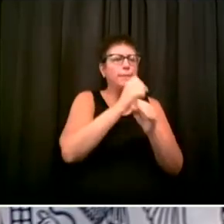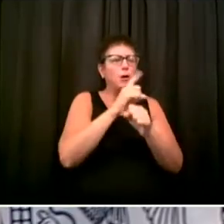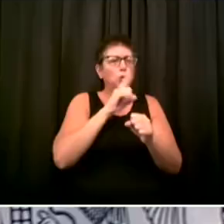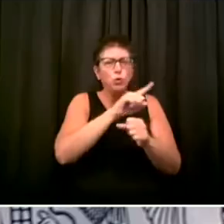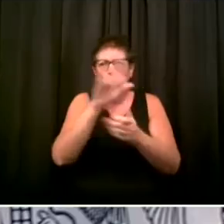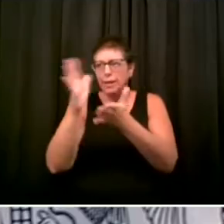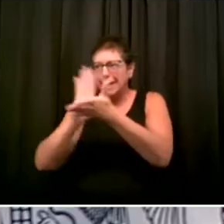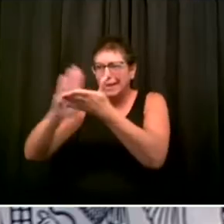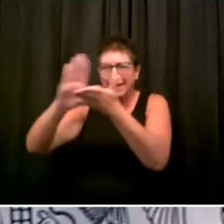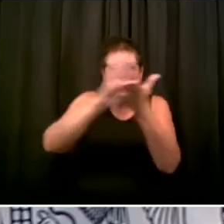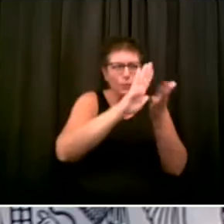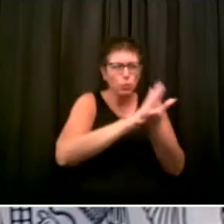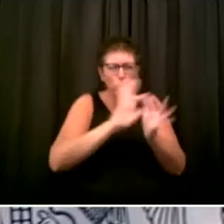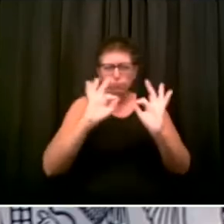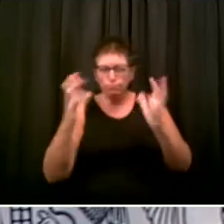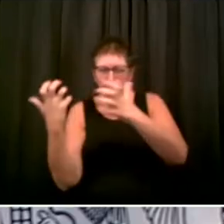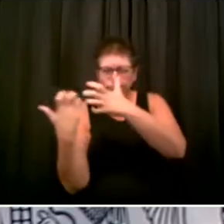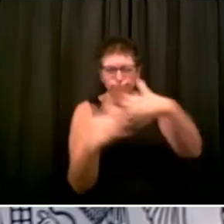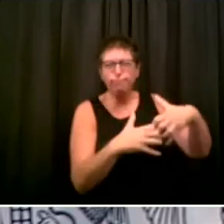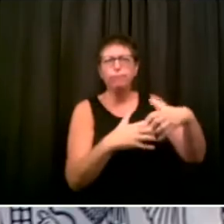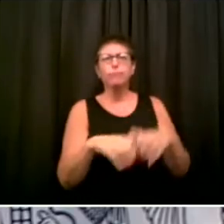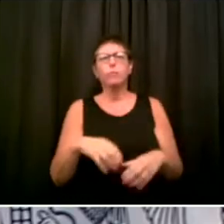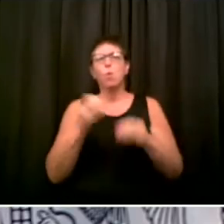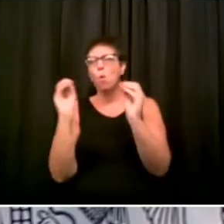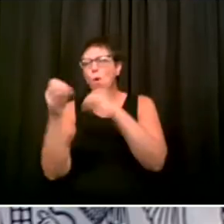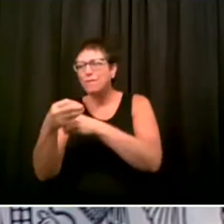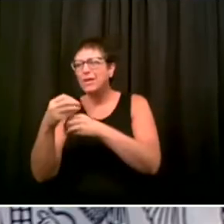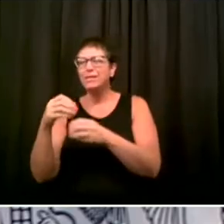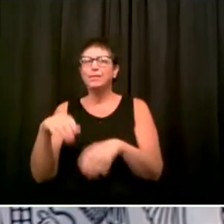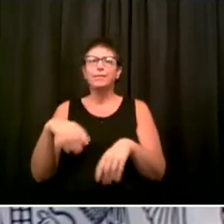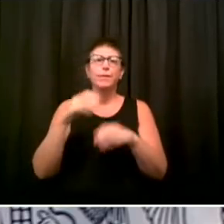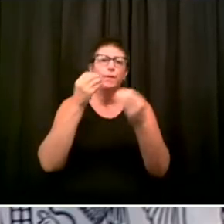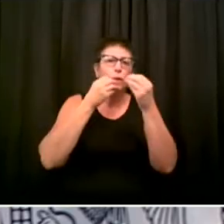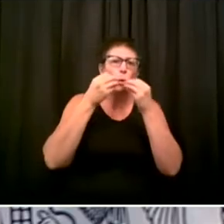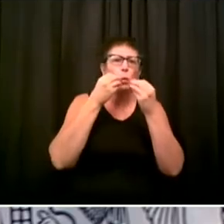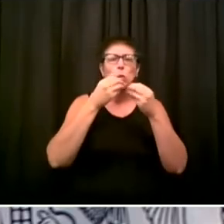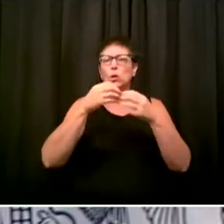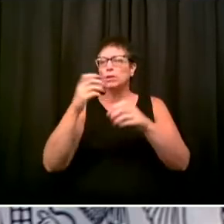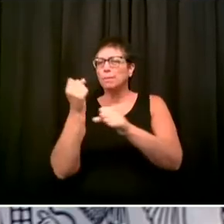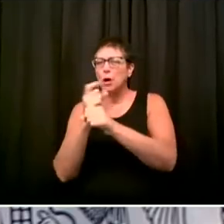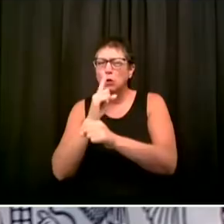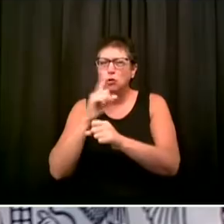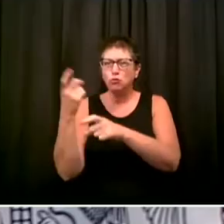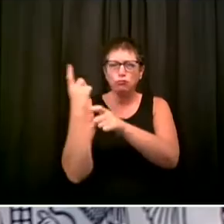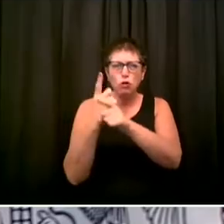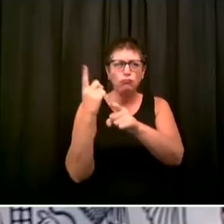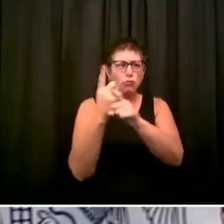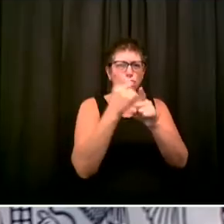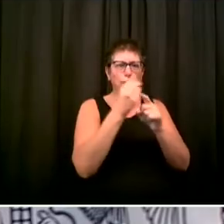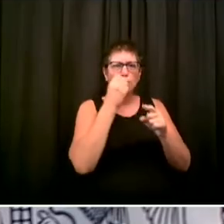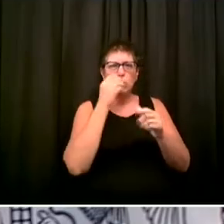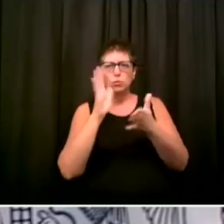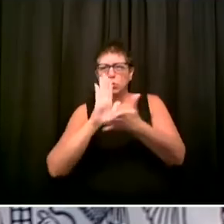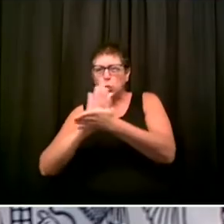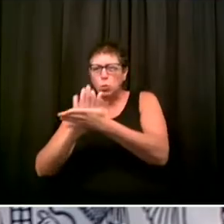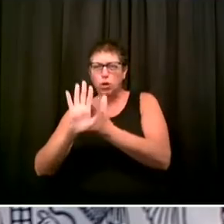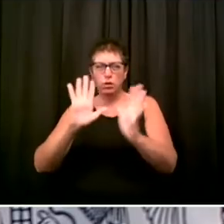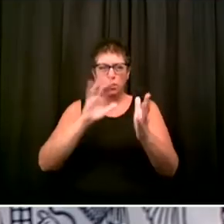TO APPRECIATE THE FOLKS WHO DO